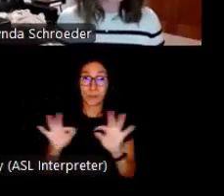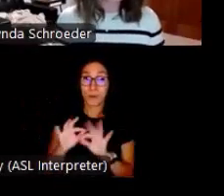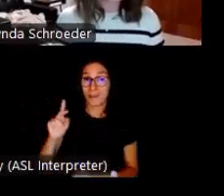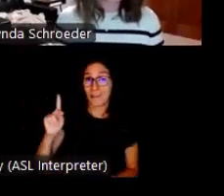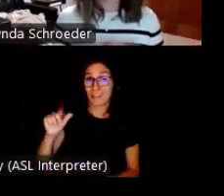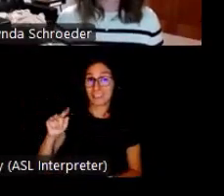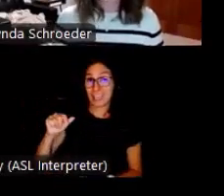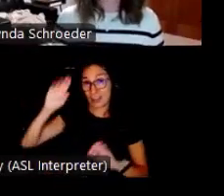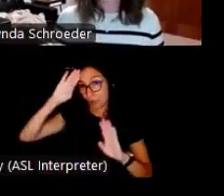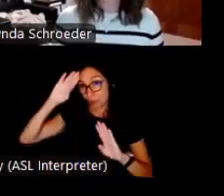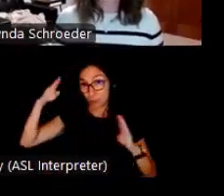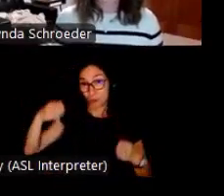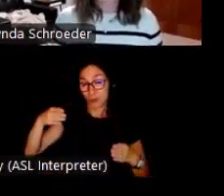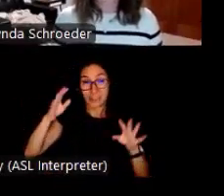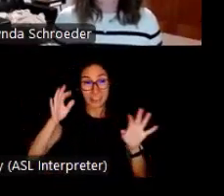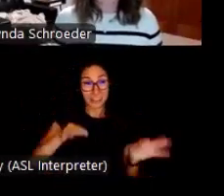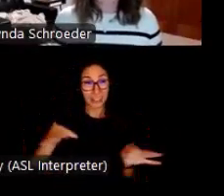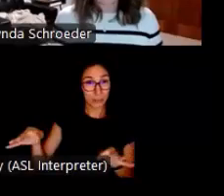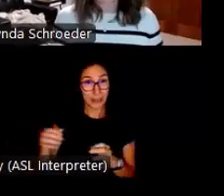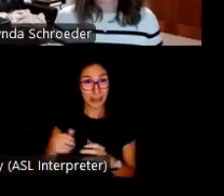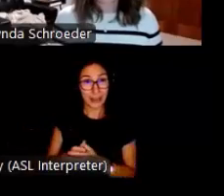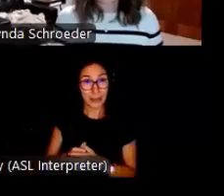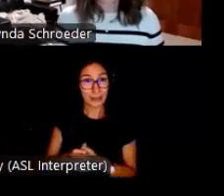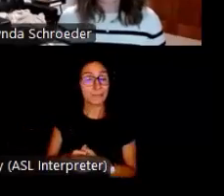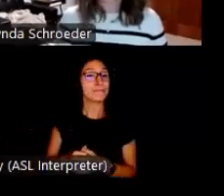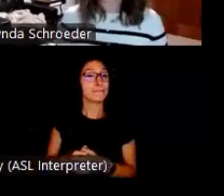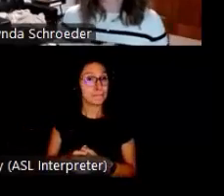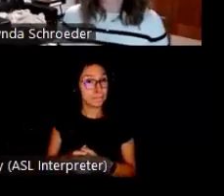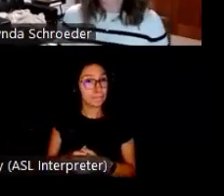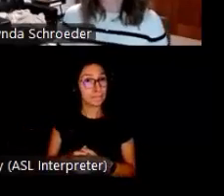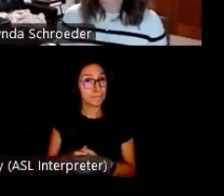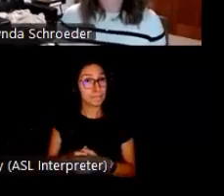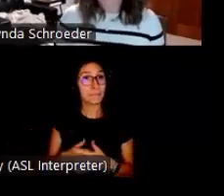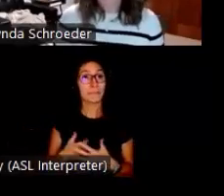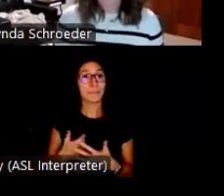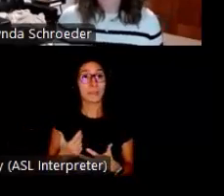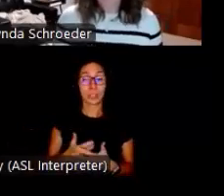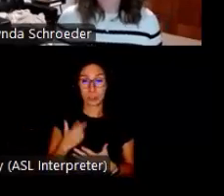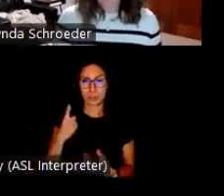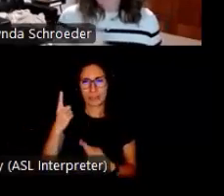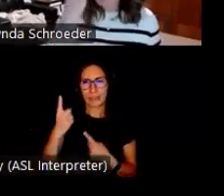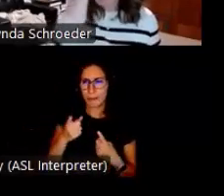think about how to share this. Think about who's going to engage and amplify your message.